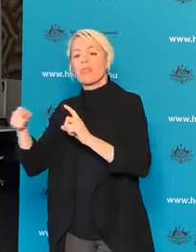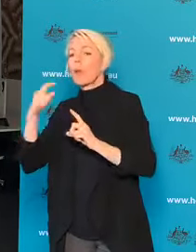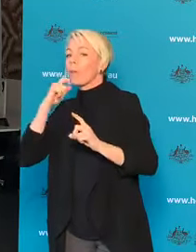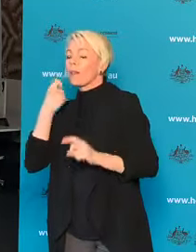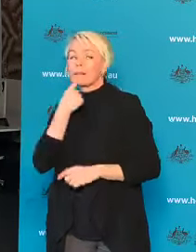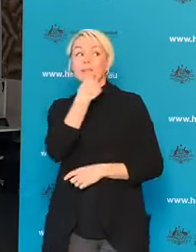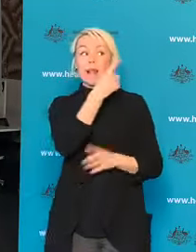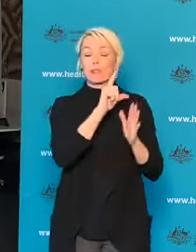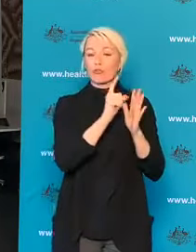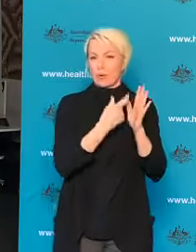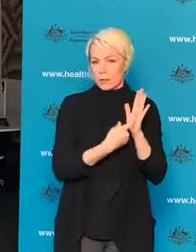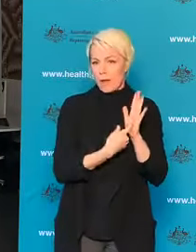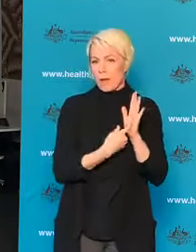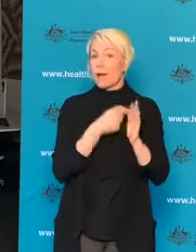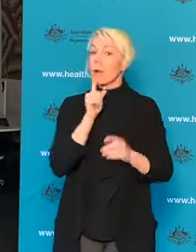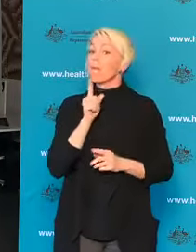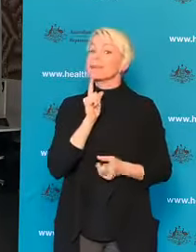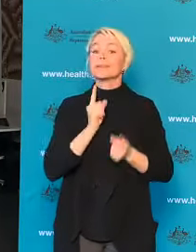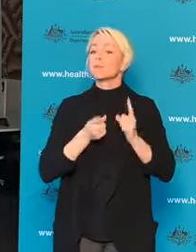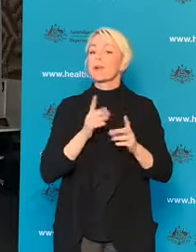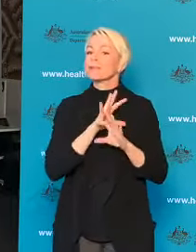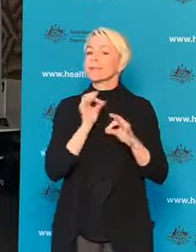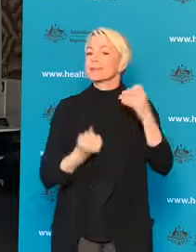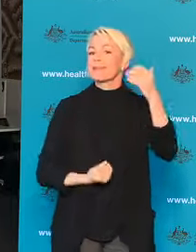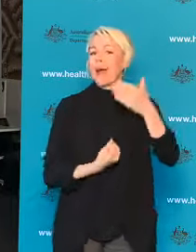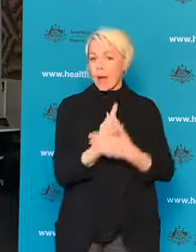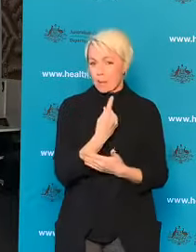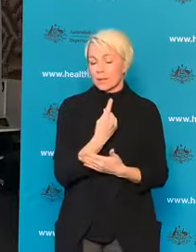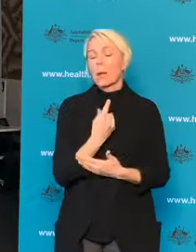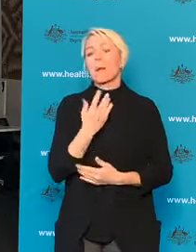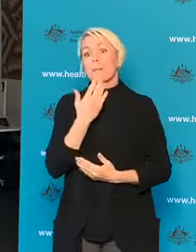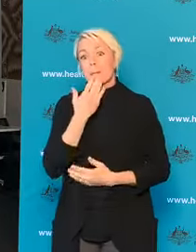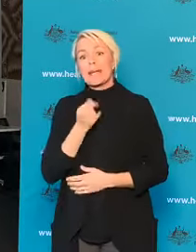but it may be that your GP has not been notified. So please don't assume